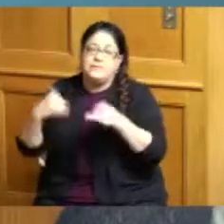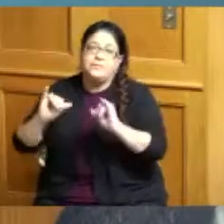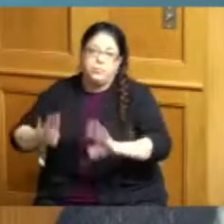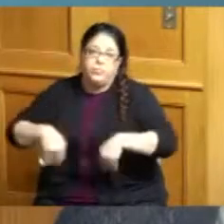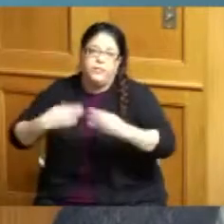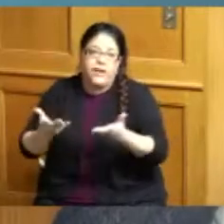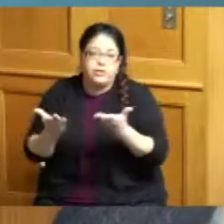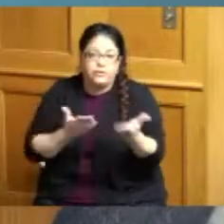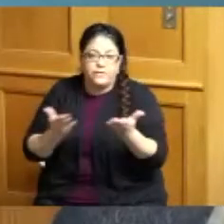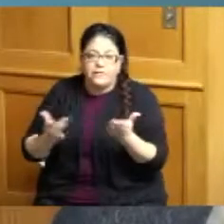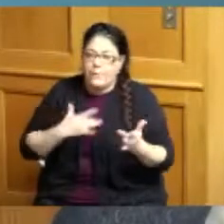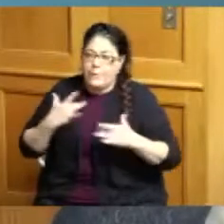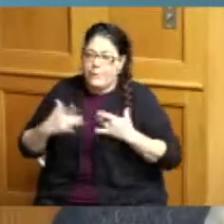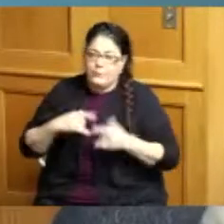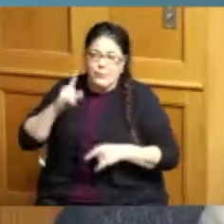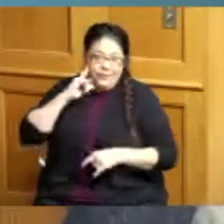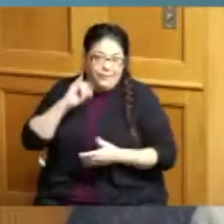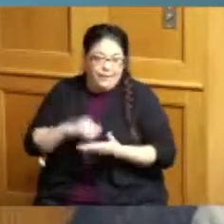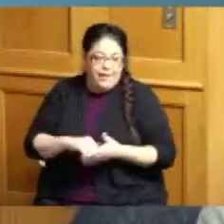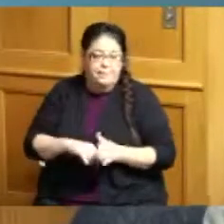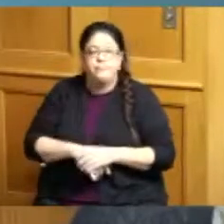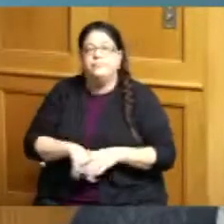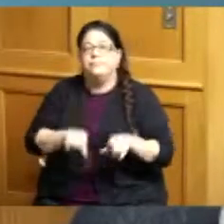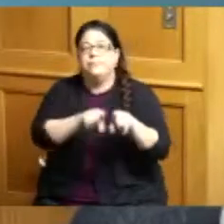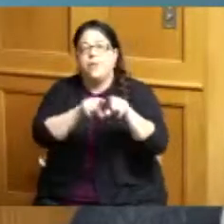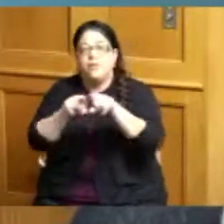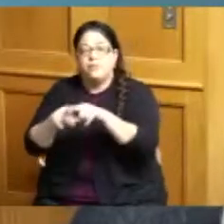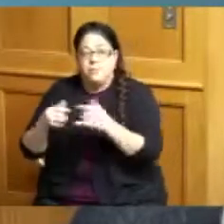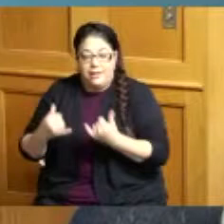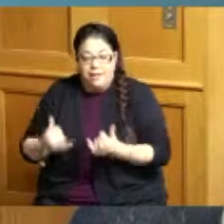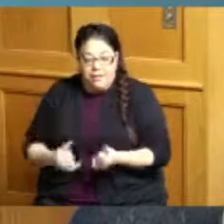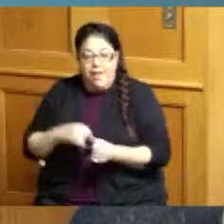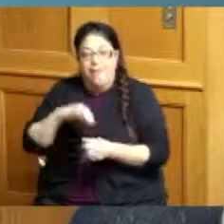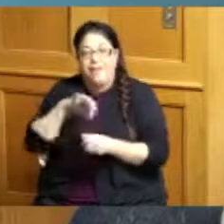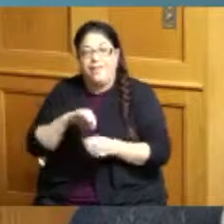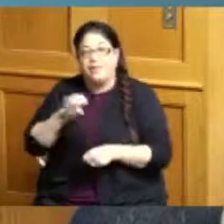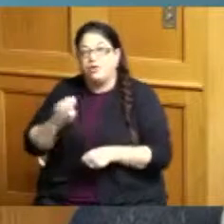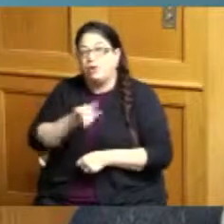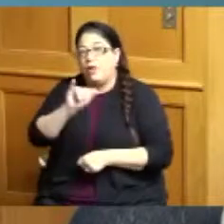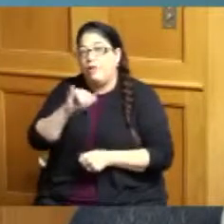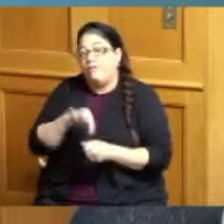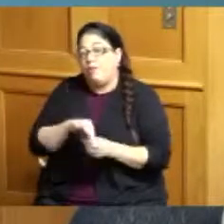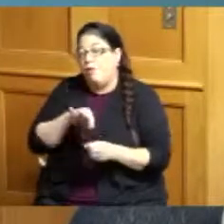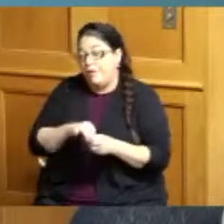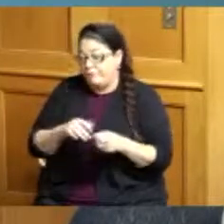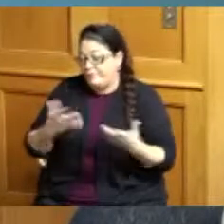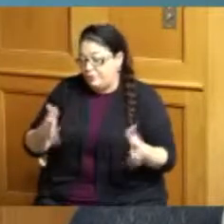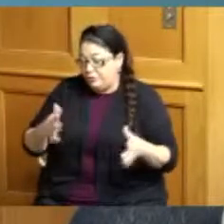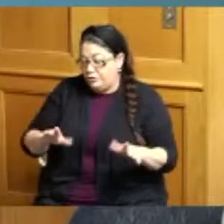excited about that also we have an election and early vote has started I wanted to just